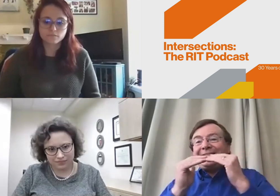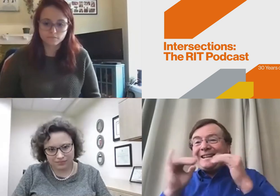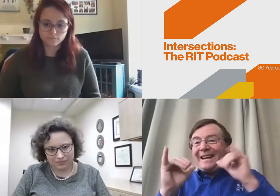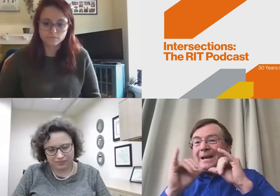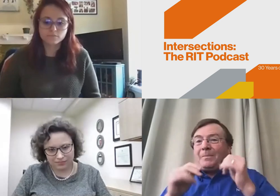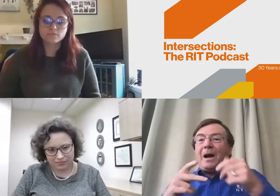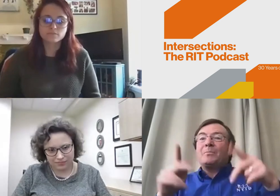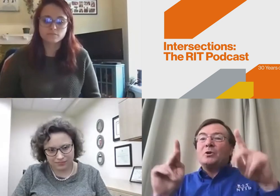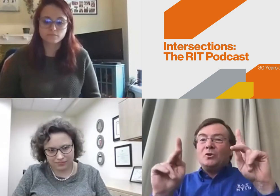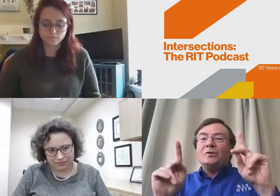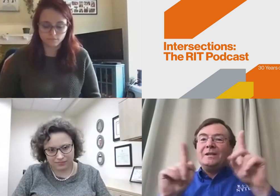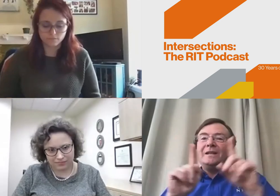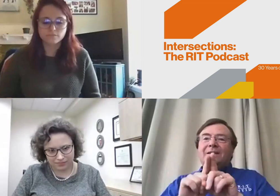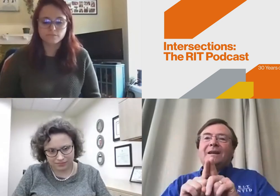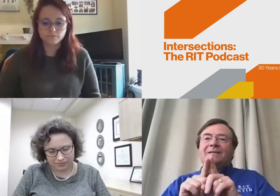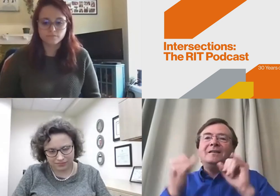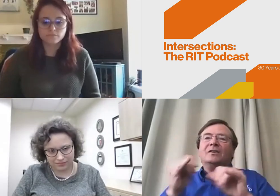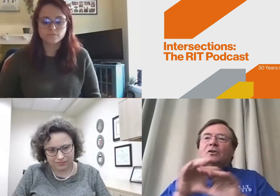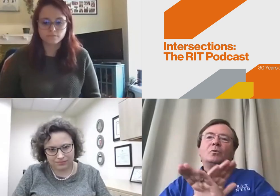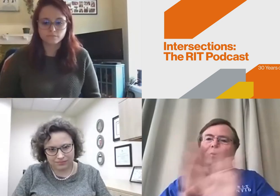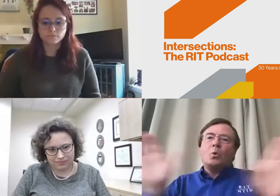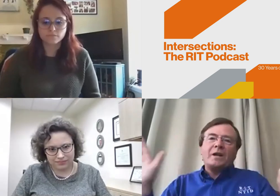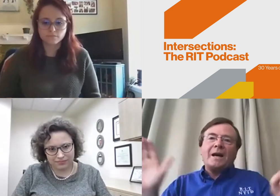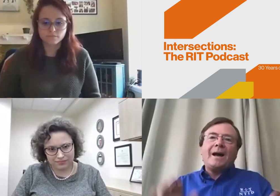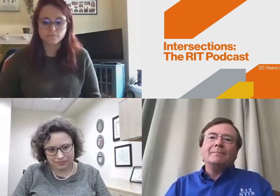same opportunities as individuals who are not.